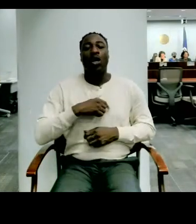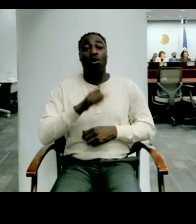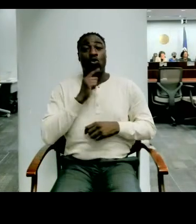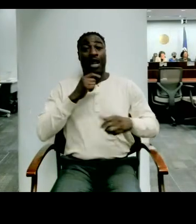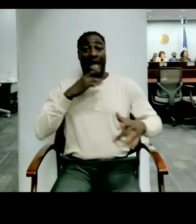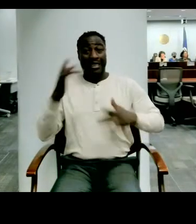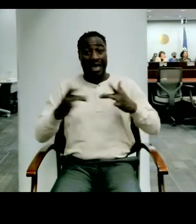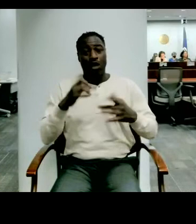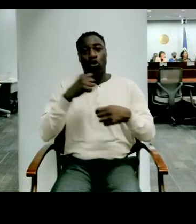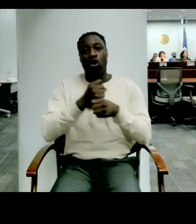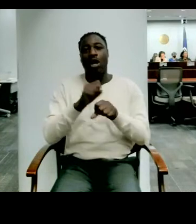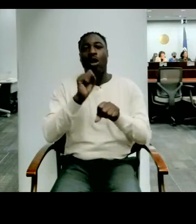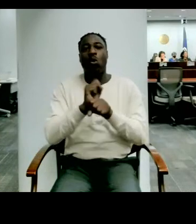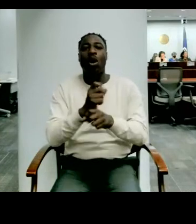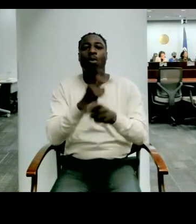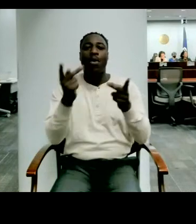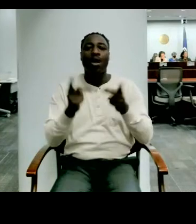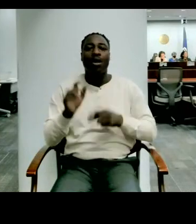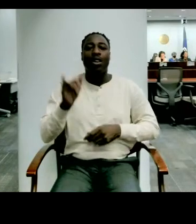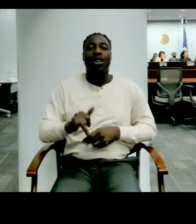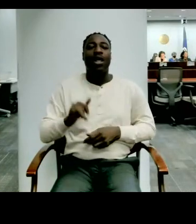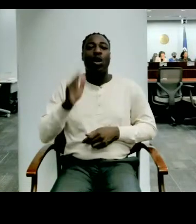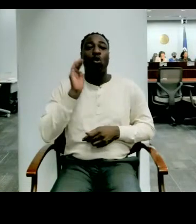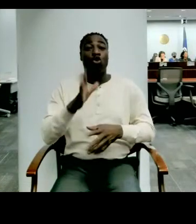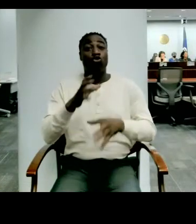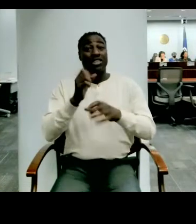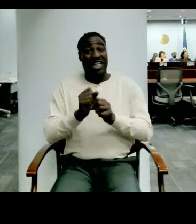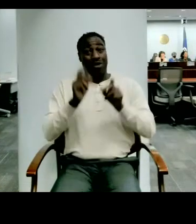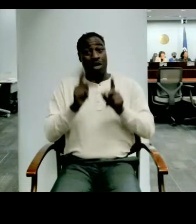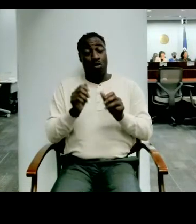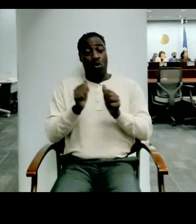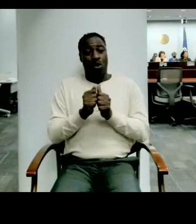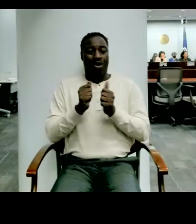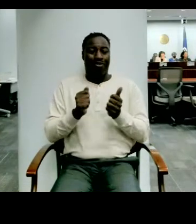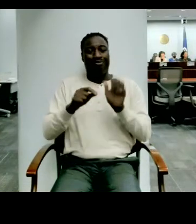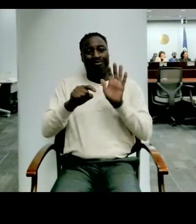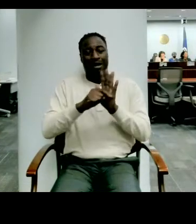to create workplaces that would receive these individuals as they re-entered the workplace,